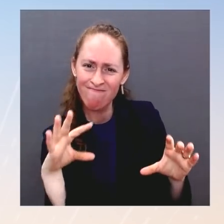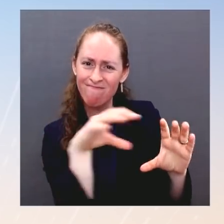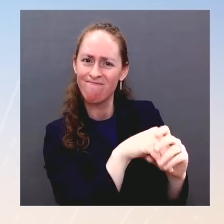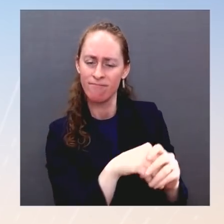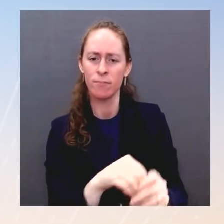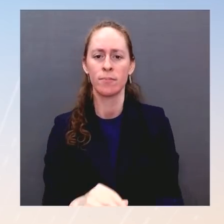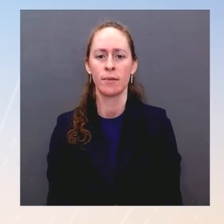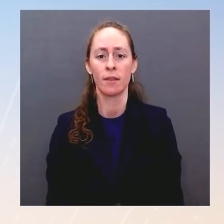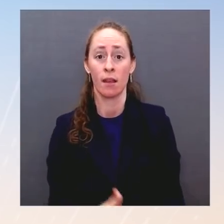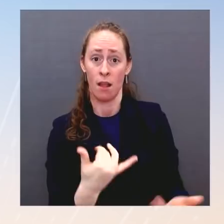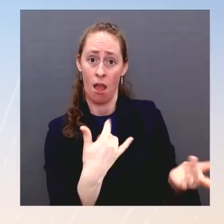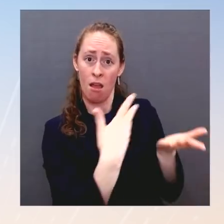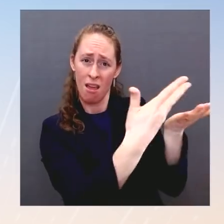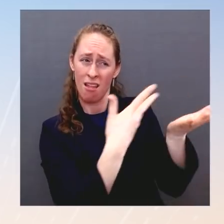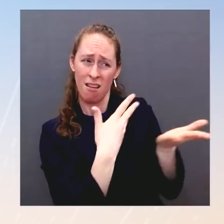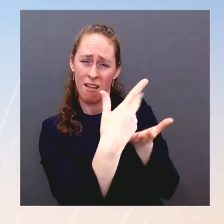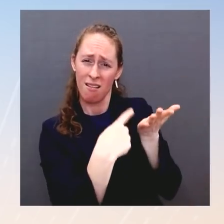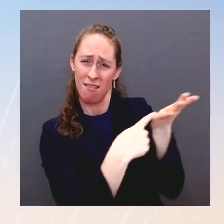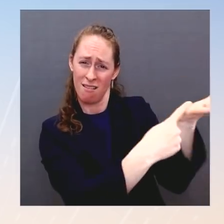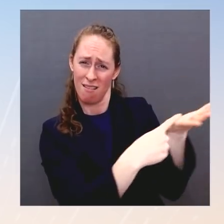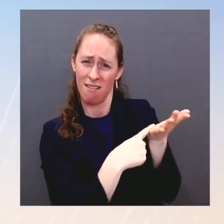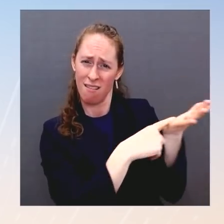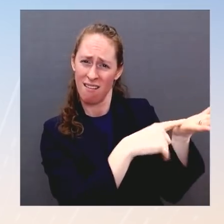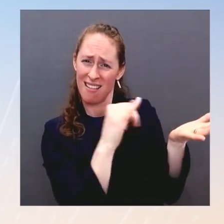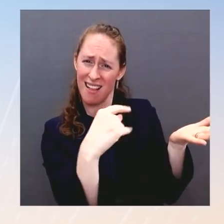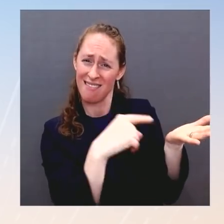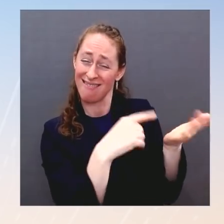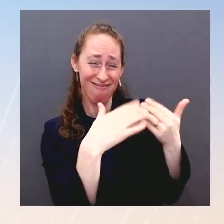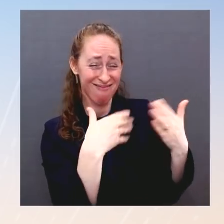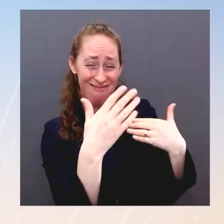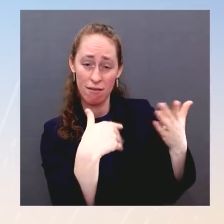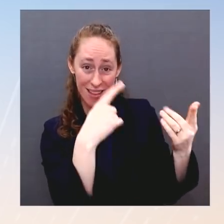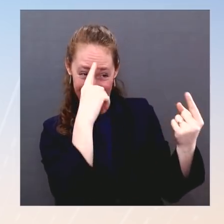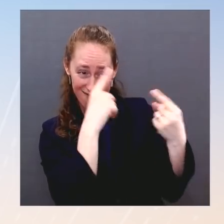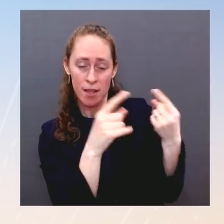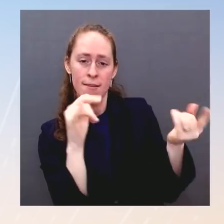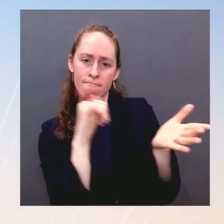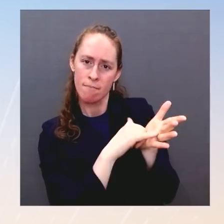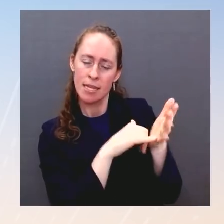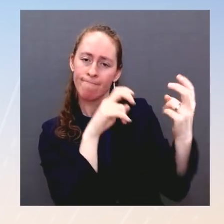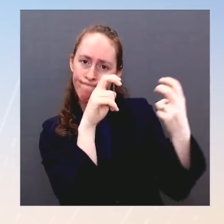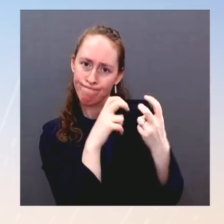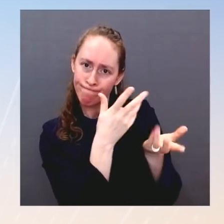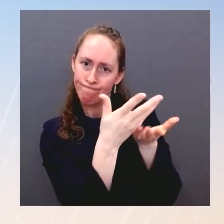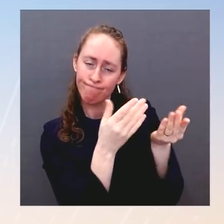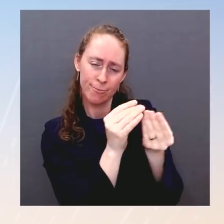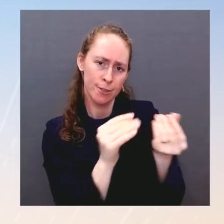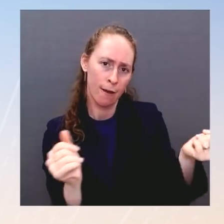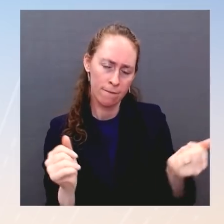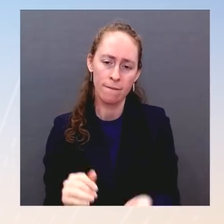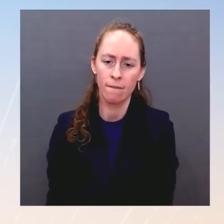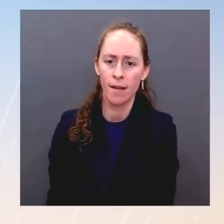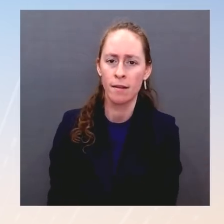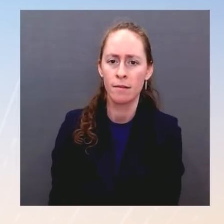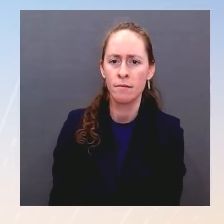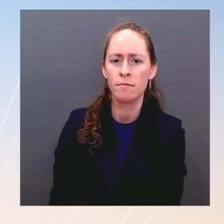The Press: And just so that we can understand, then, the approach: That means that you guys will sit here and sanction Vladimir Putin and then send diplomats